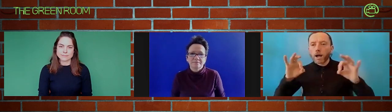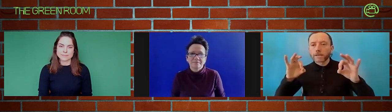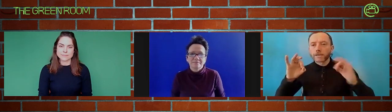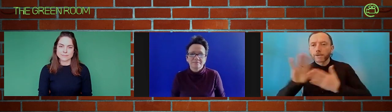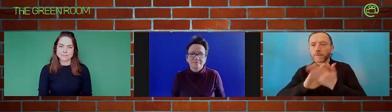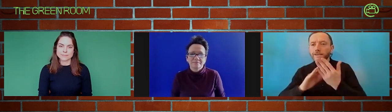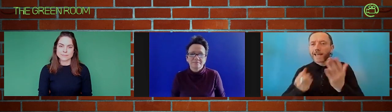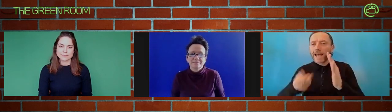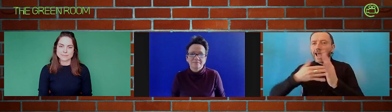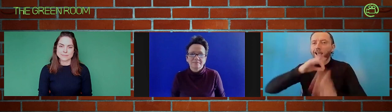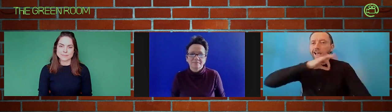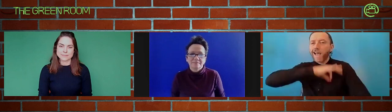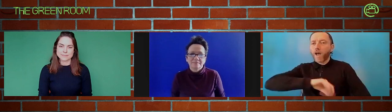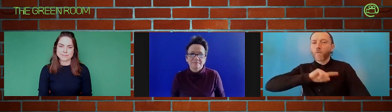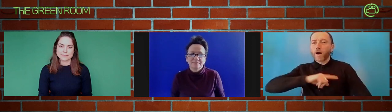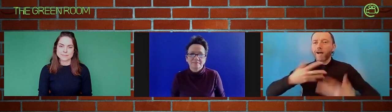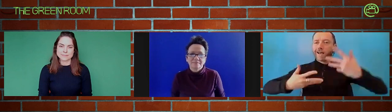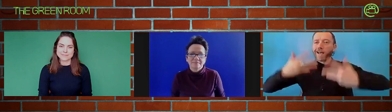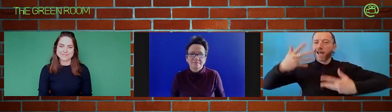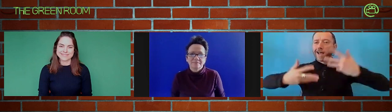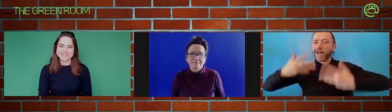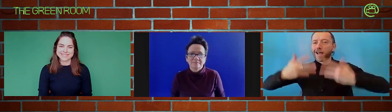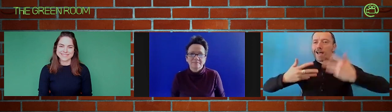sign language used backstage. If you've got enough light